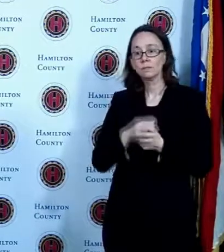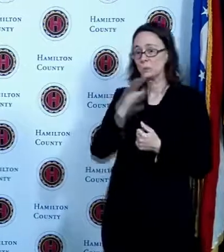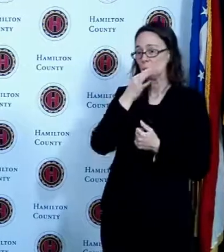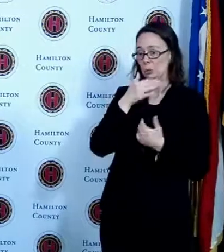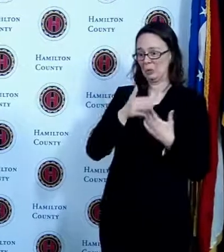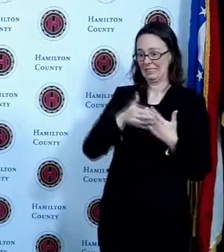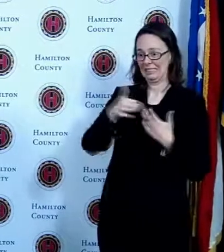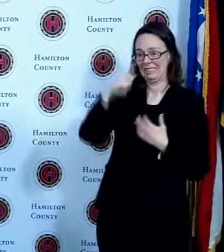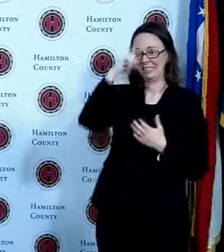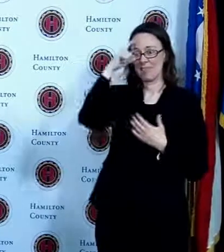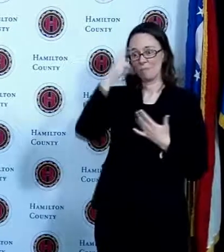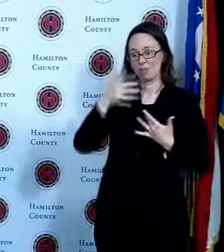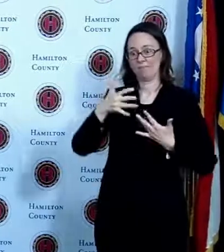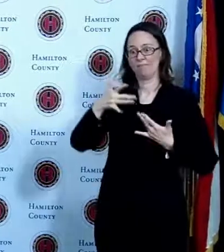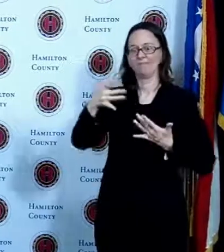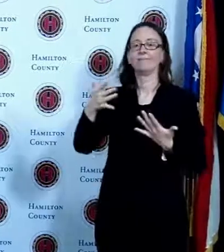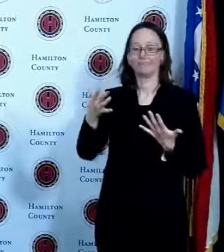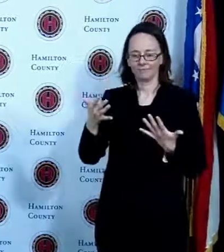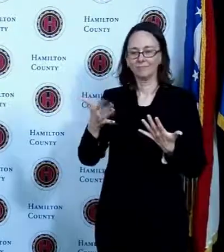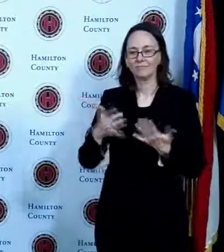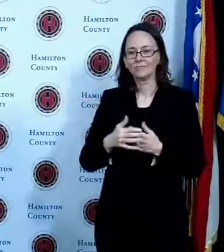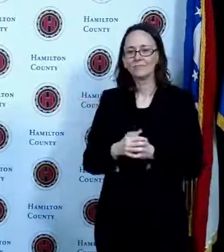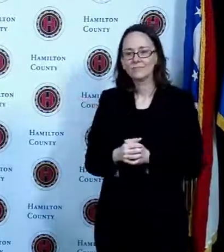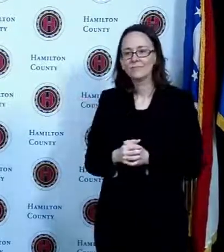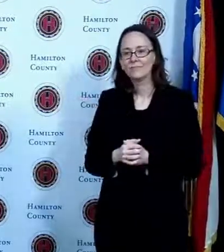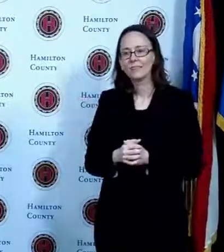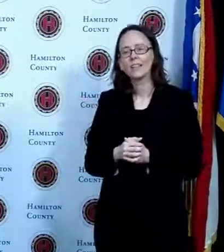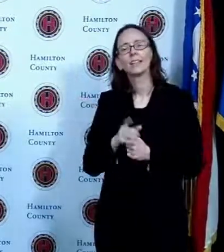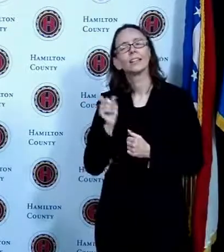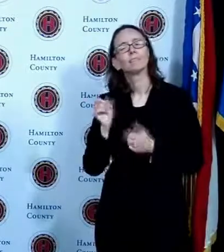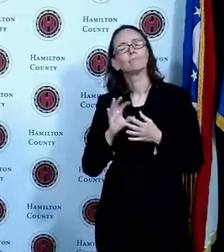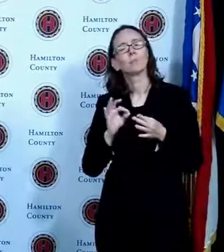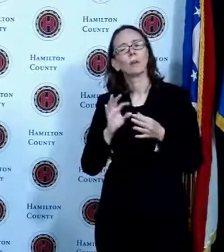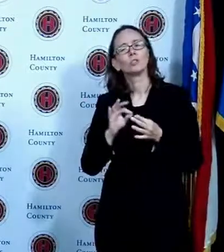get across first of all the why like Commissioner Driehaus was talking about when Covid-19